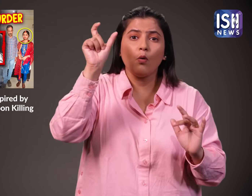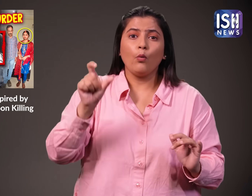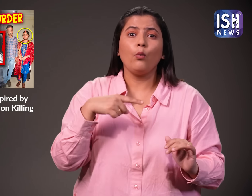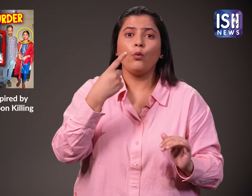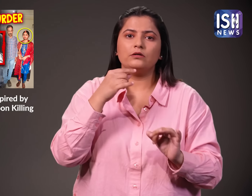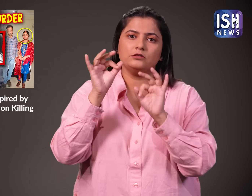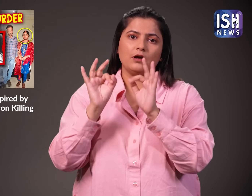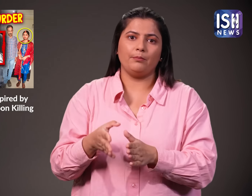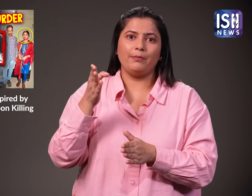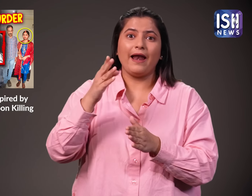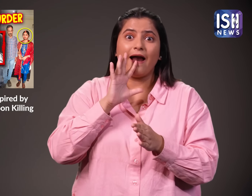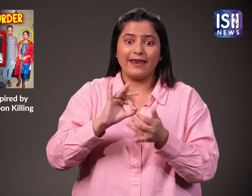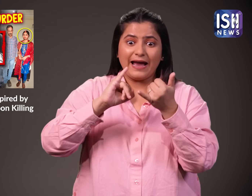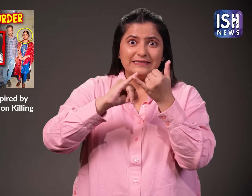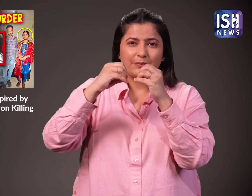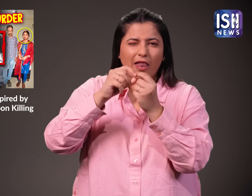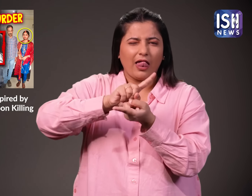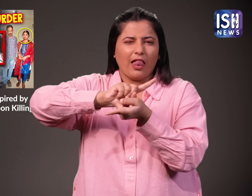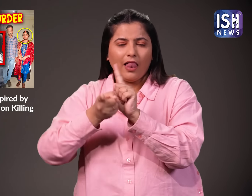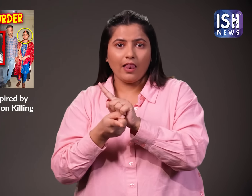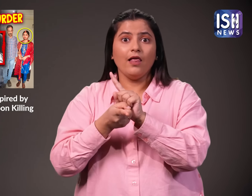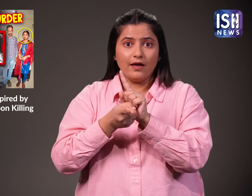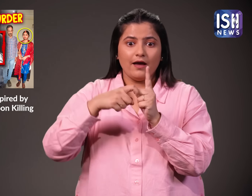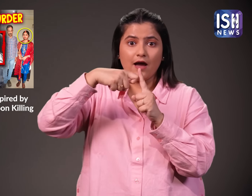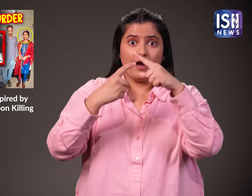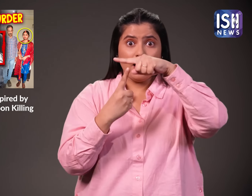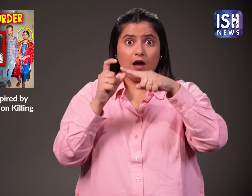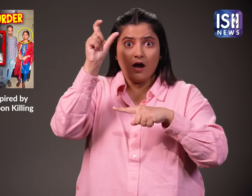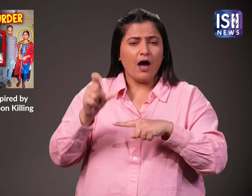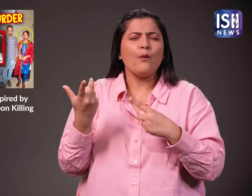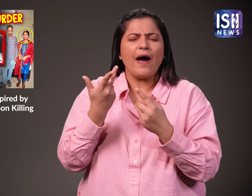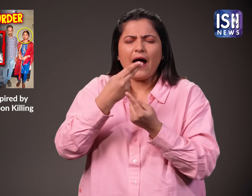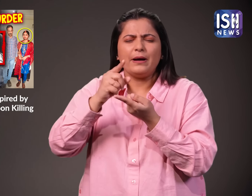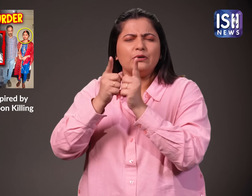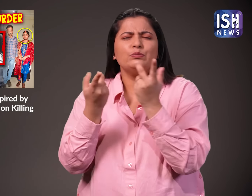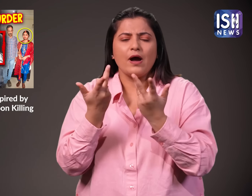She was Sahiba who posed as Khushi Tiwari. But why did she change name?